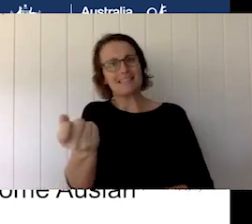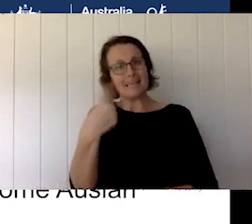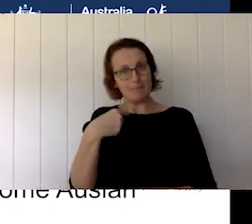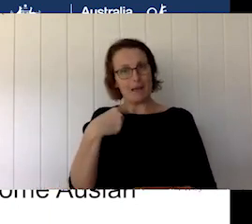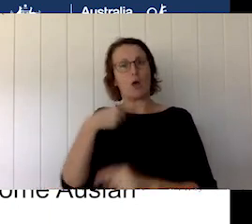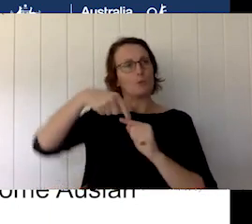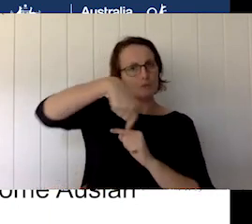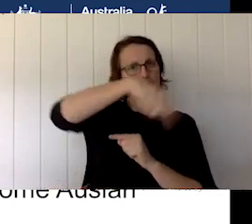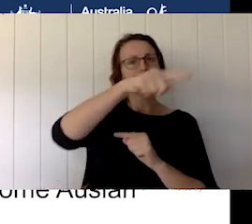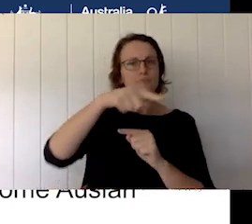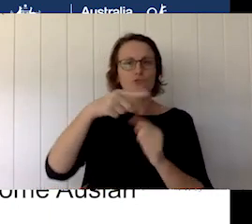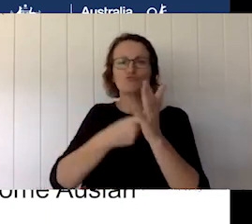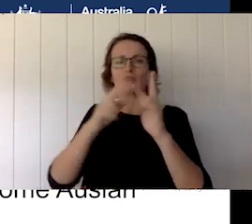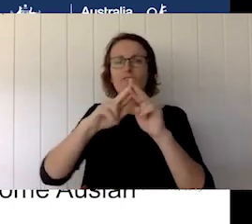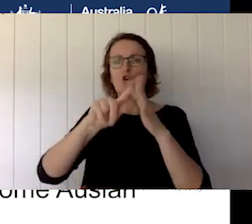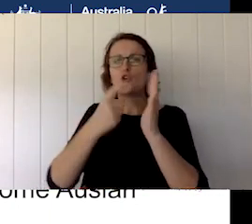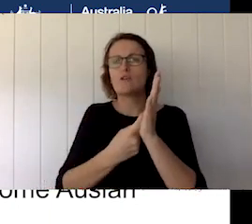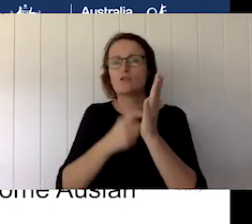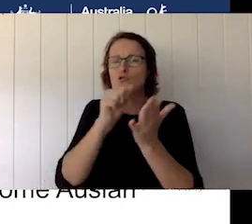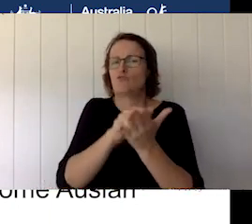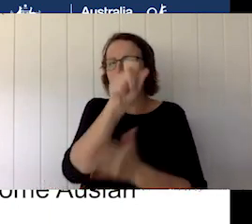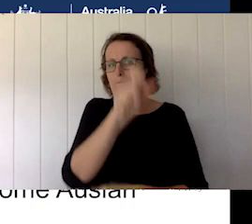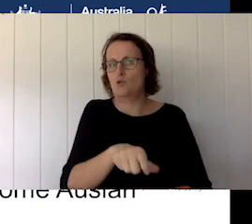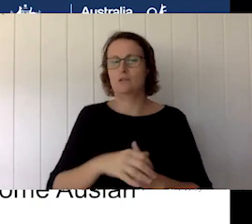person here at the Australia Council. If, at any point, you need